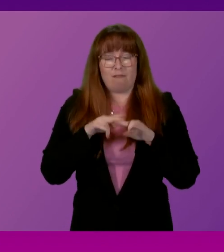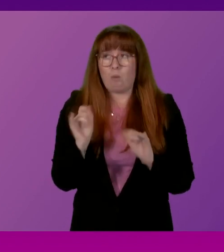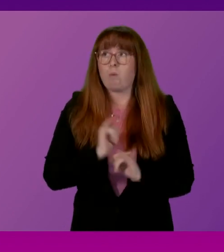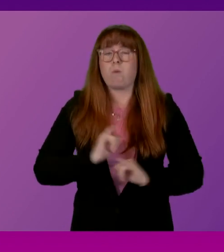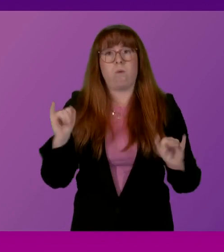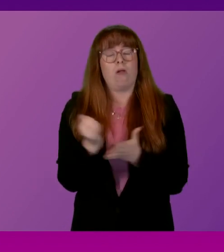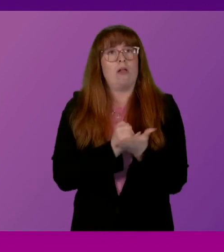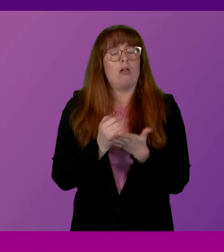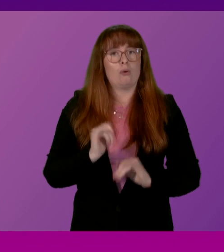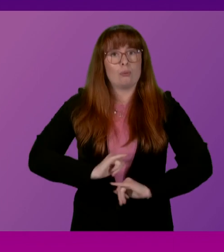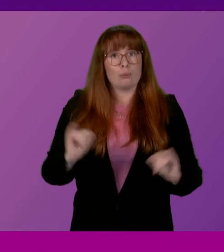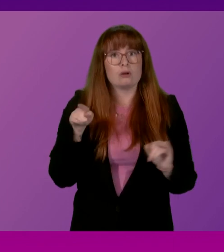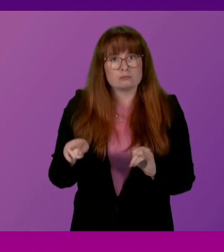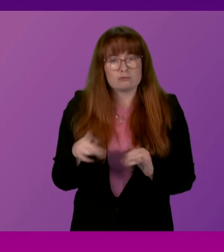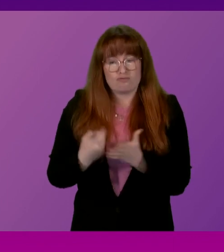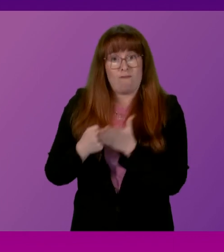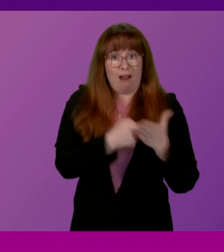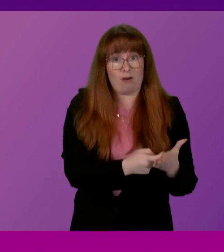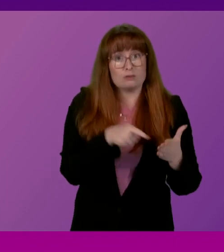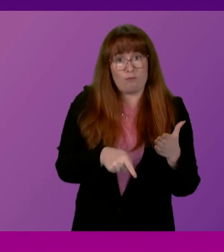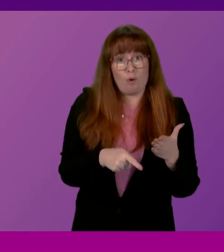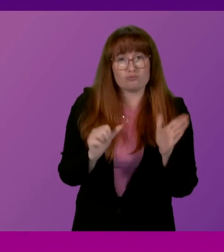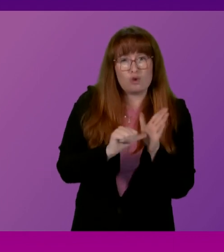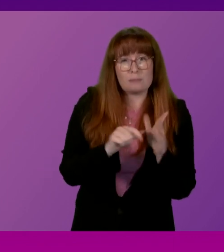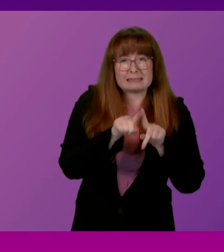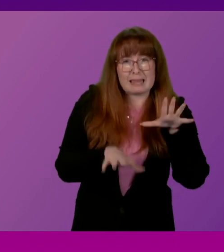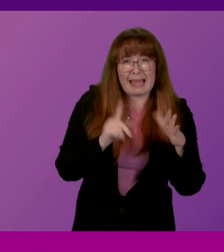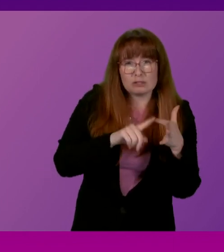Patients referred with conditions such as endometriosis are having to wait for more